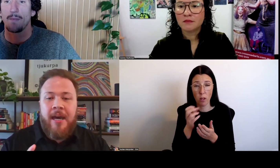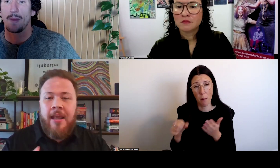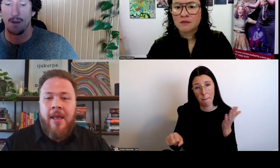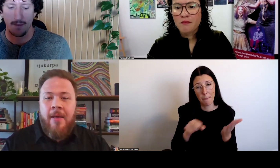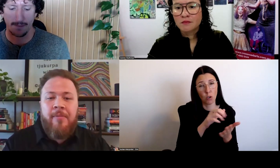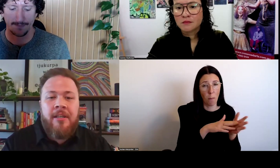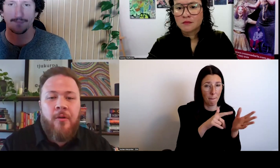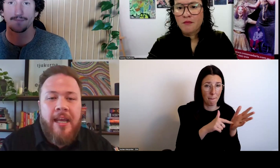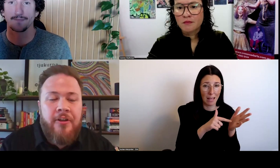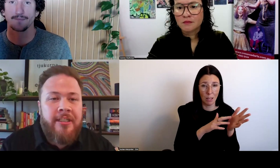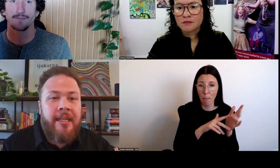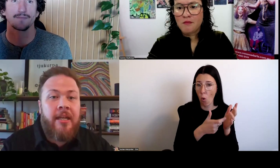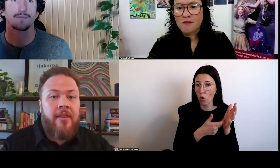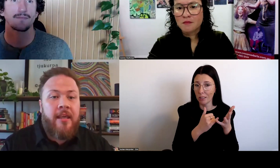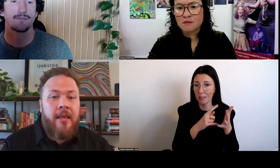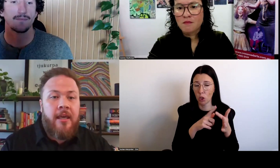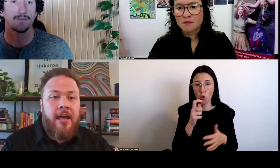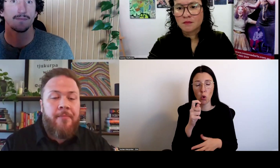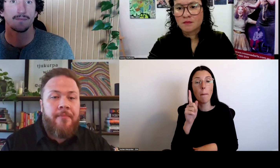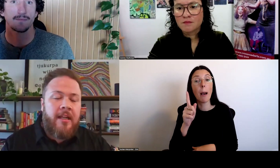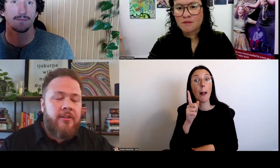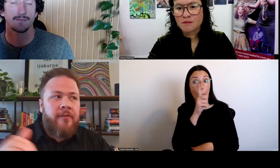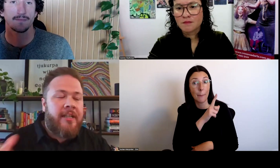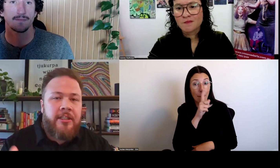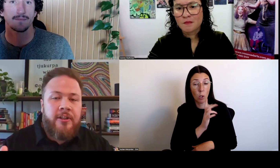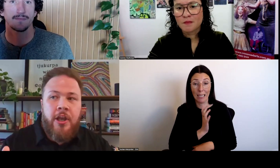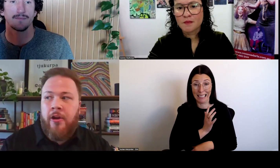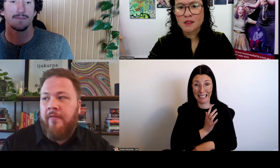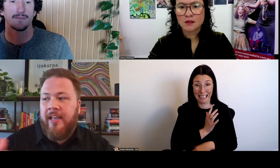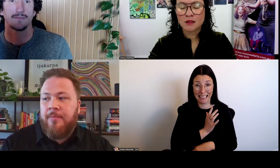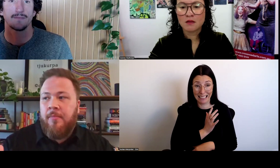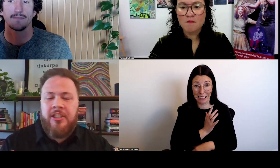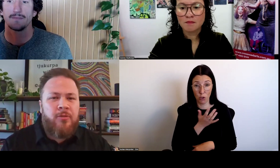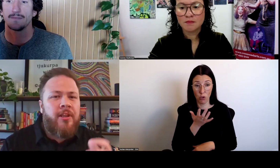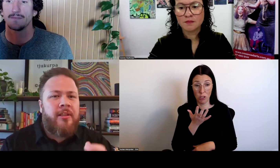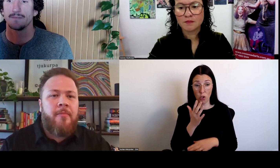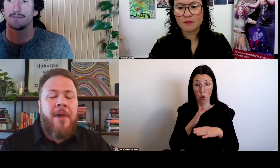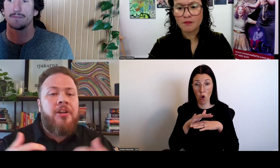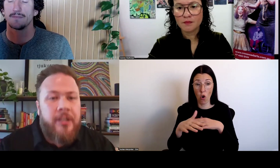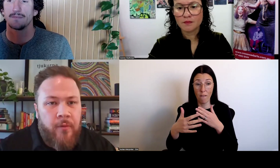But people are quite interested and it links to return on investment, but just what the budget